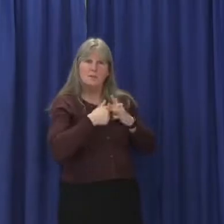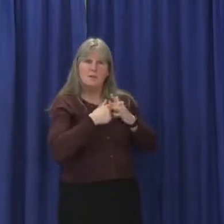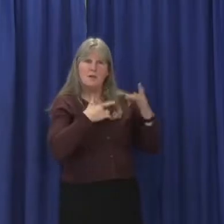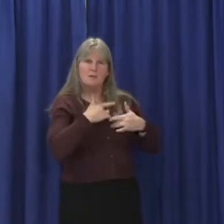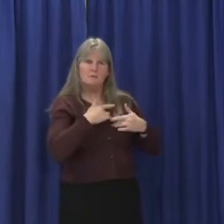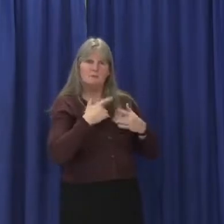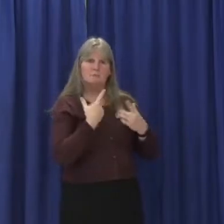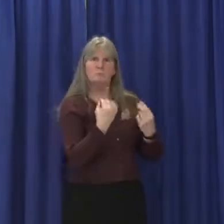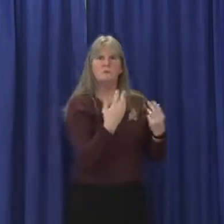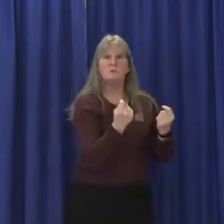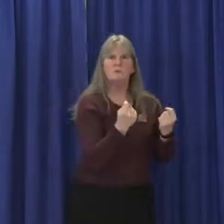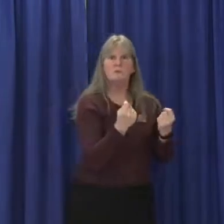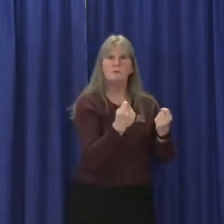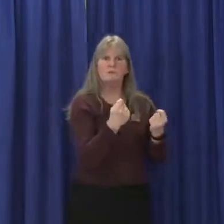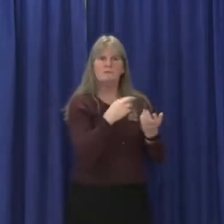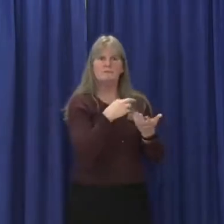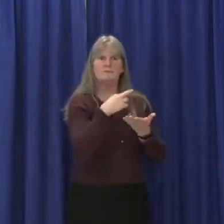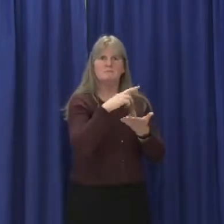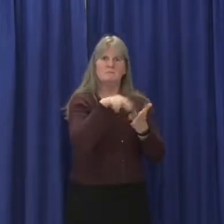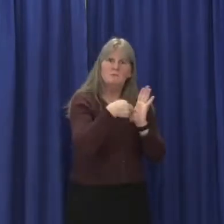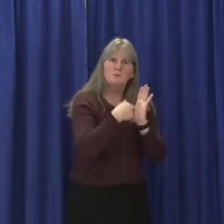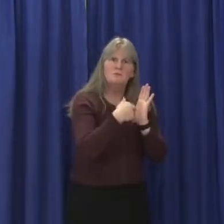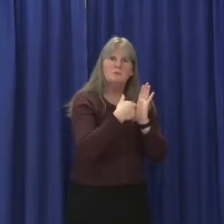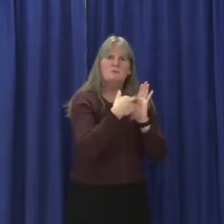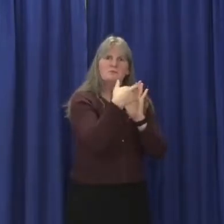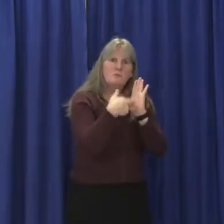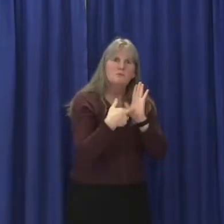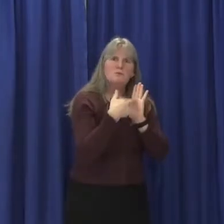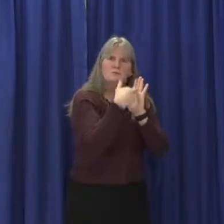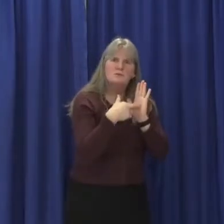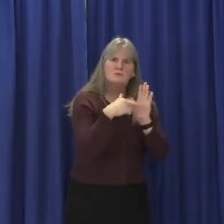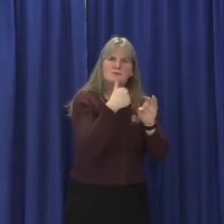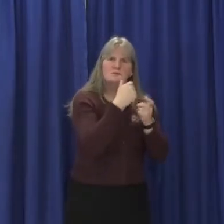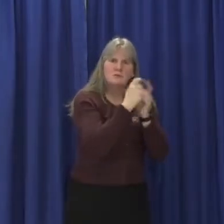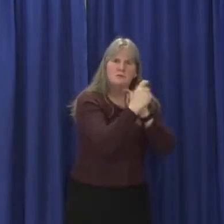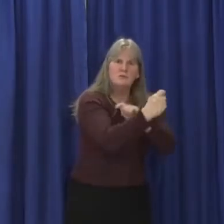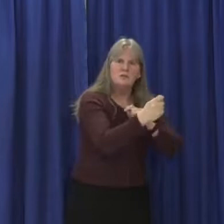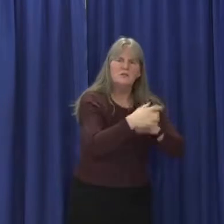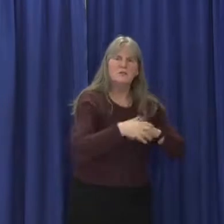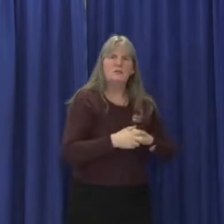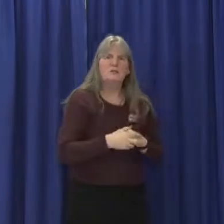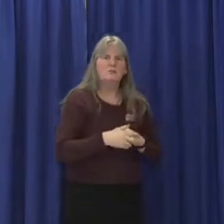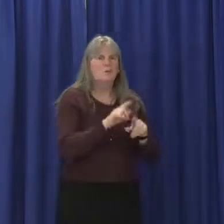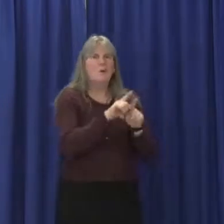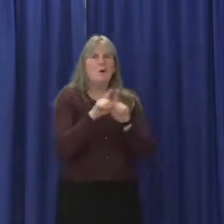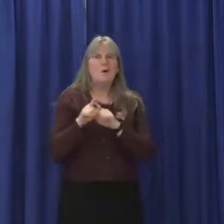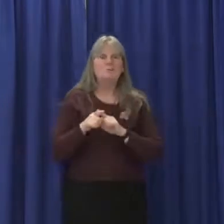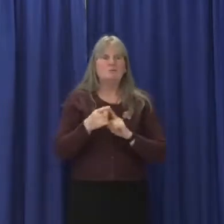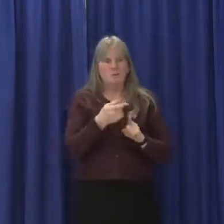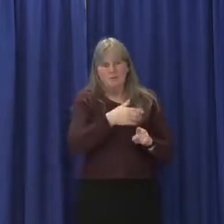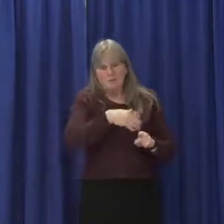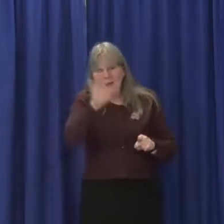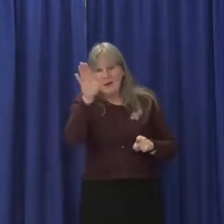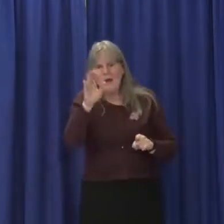Dr. Elliott spoke to that. We also know. because of Omicron, how quickly it's spreading. how many people have to be away, and being tested, and that is another strain on the